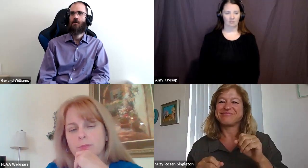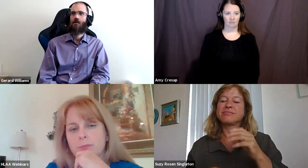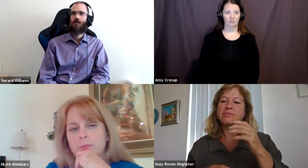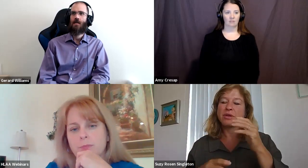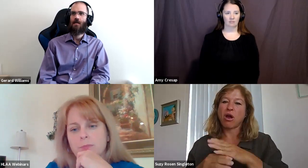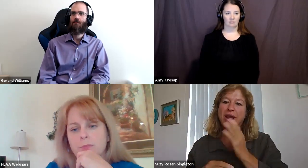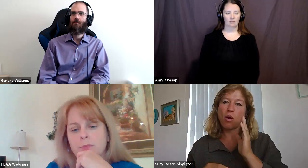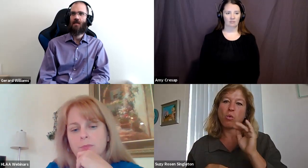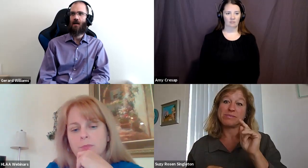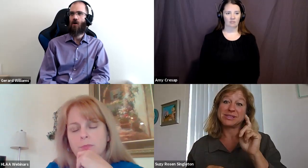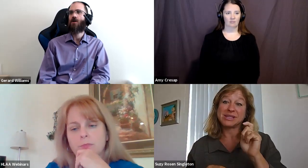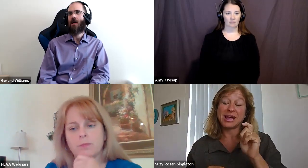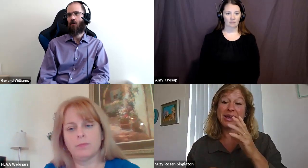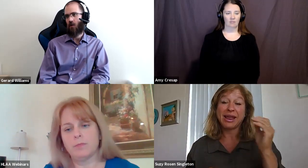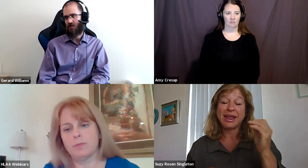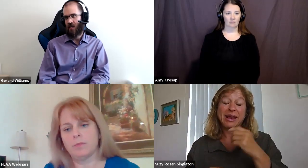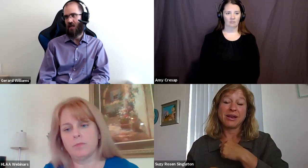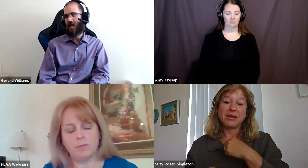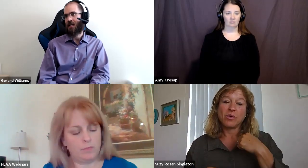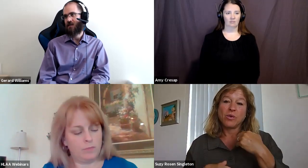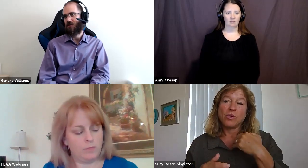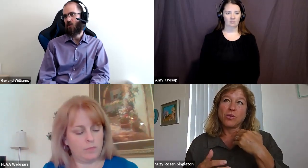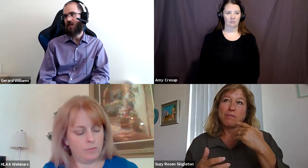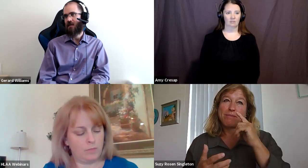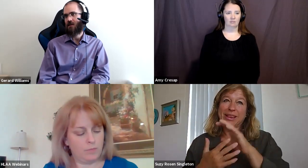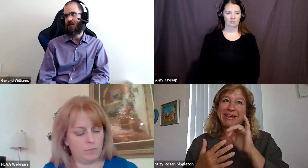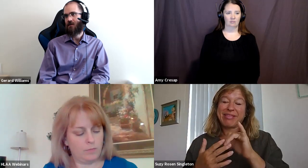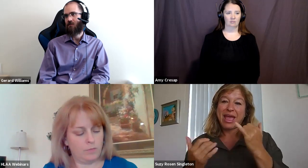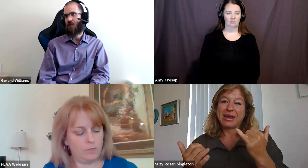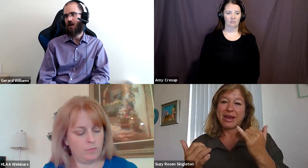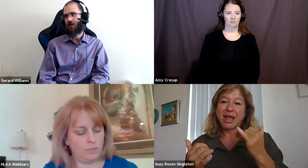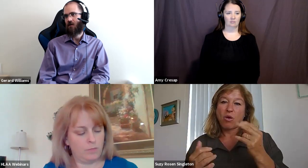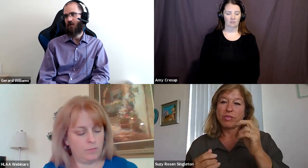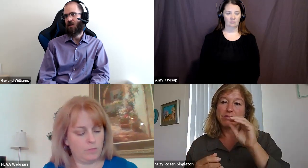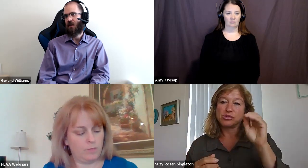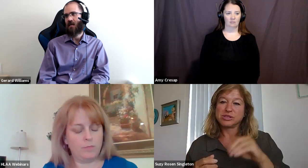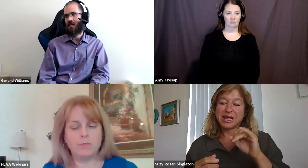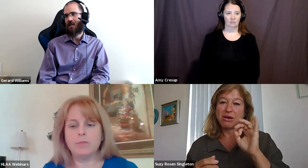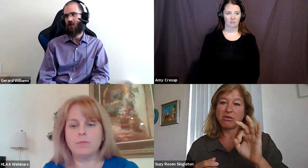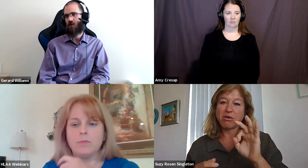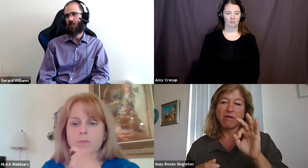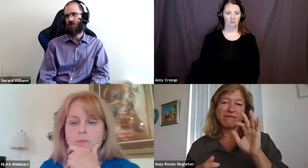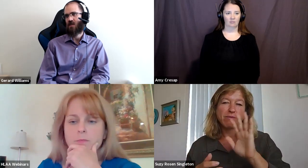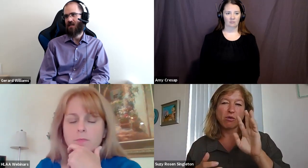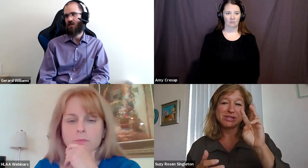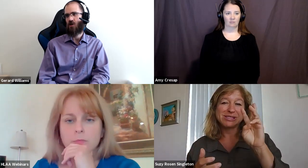Yeah, on our website. And we -- I believe that now the percentage